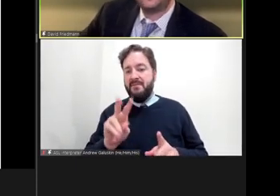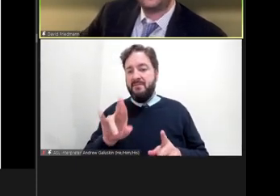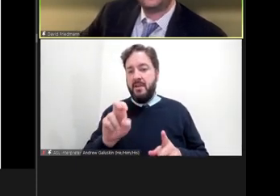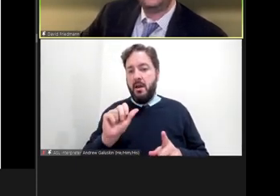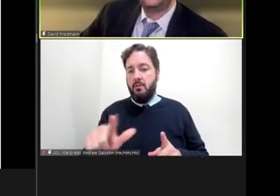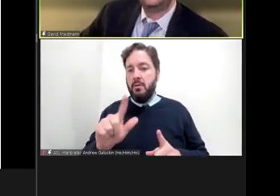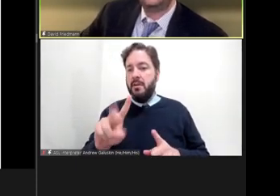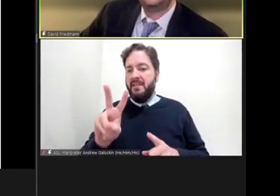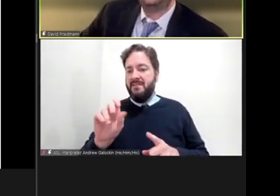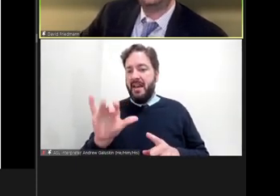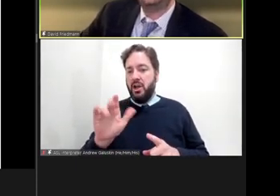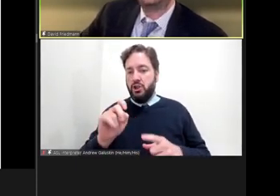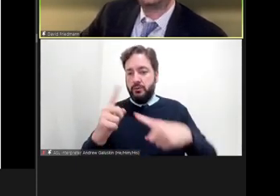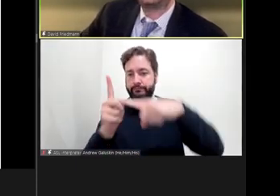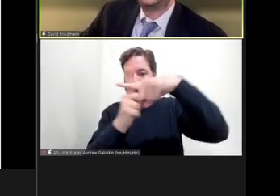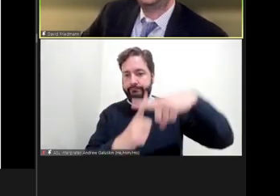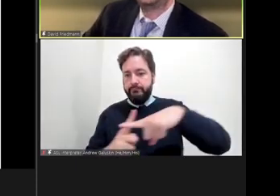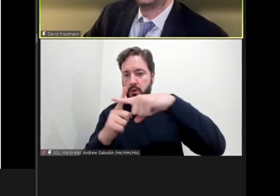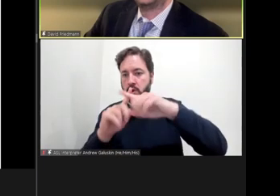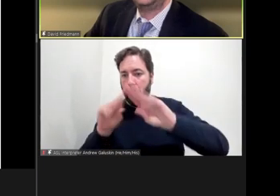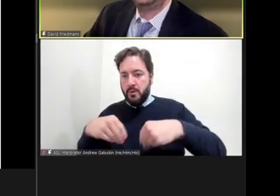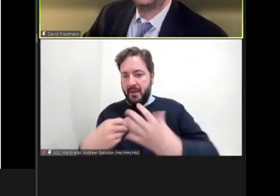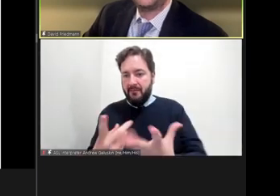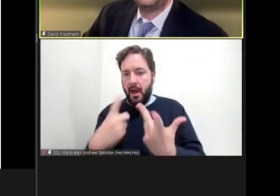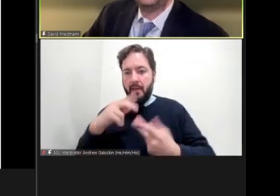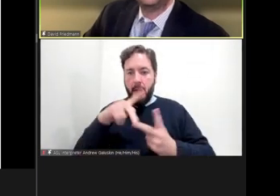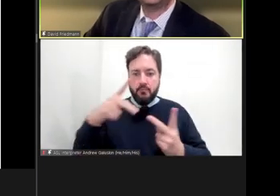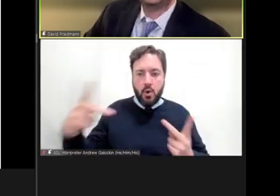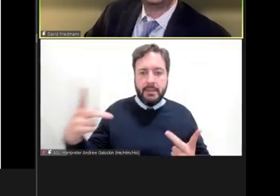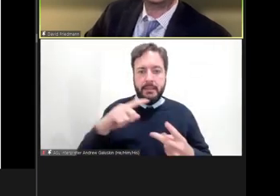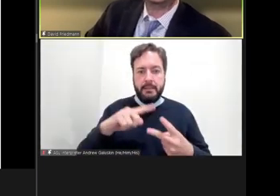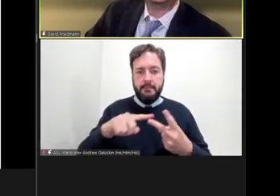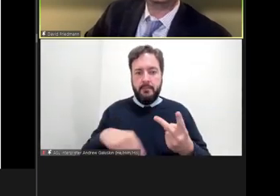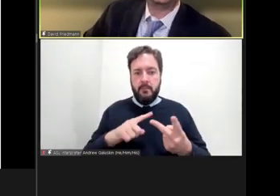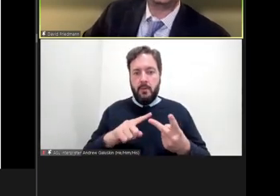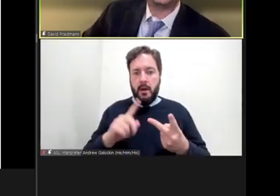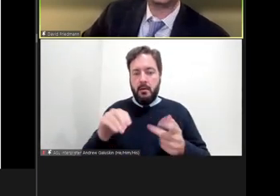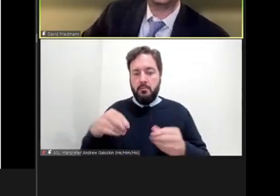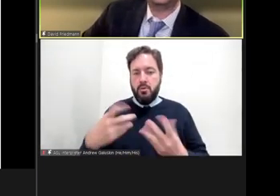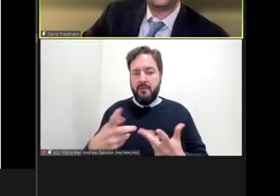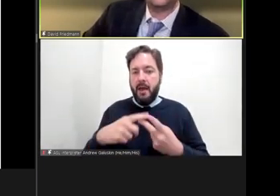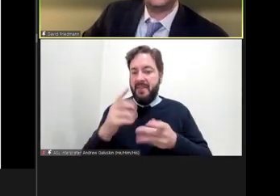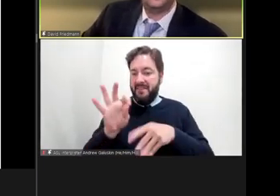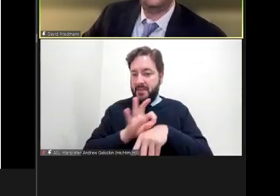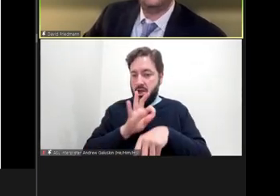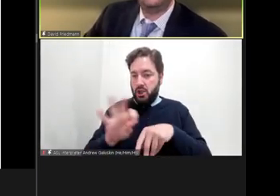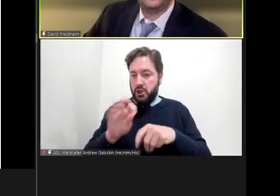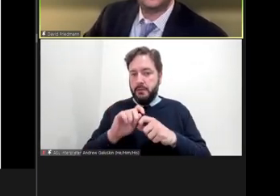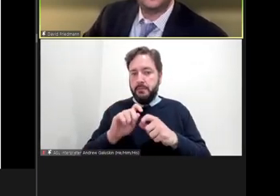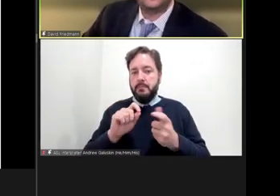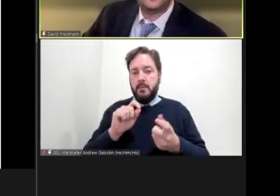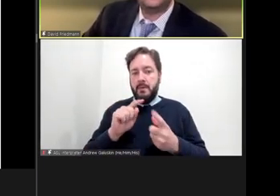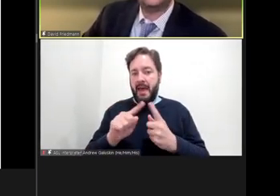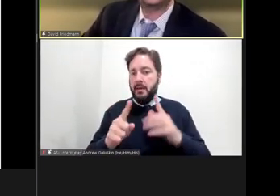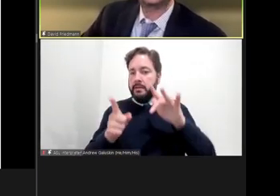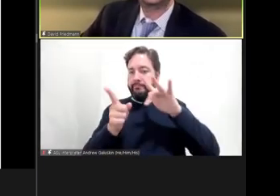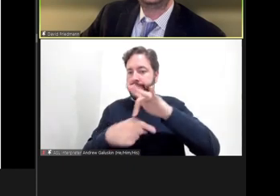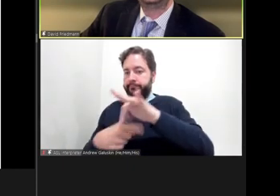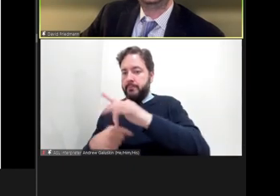essentially provide the protein, provide the function that is being missed in these cases.